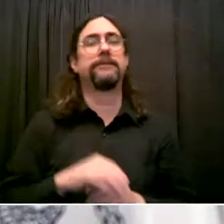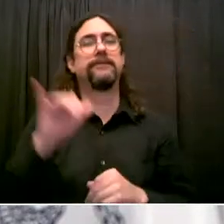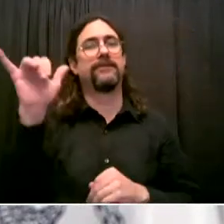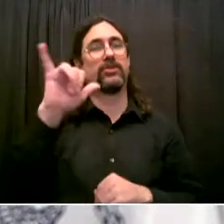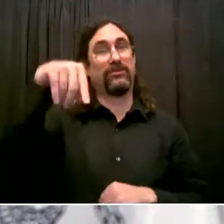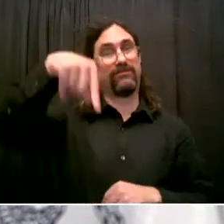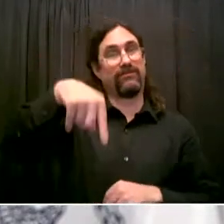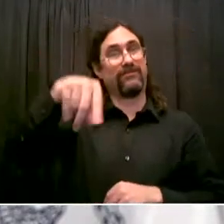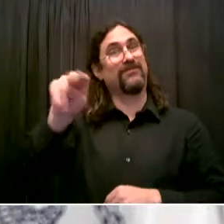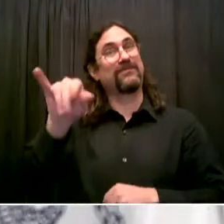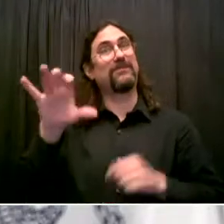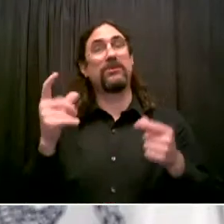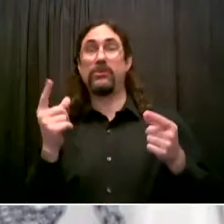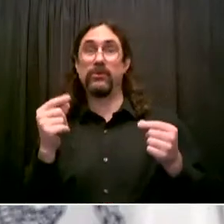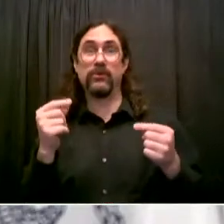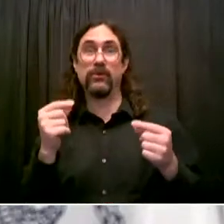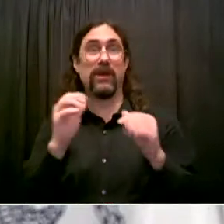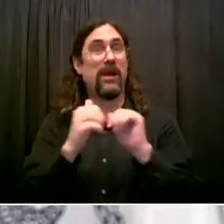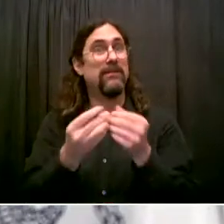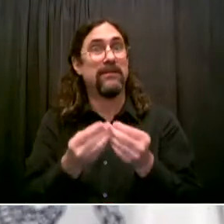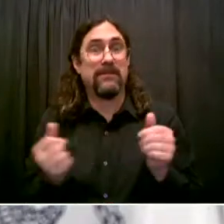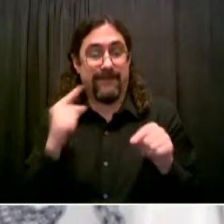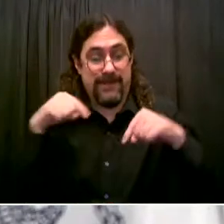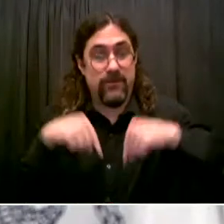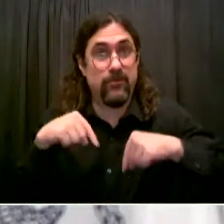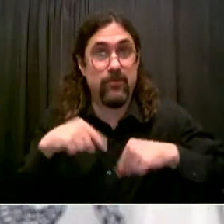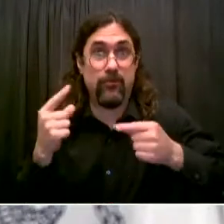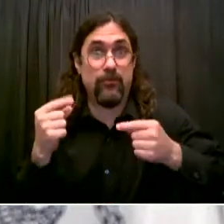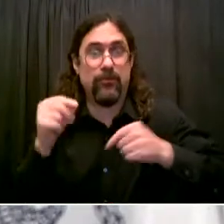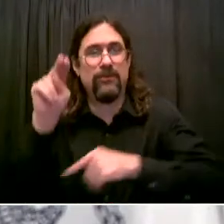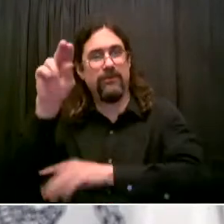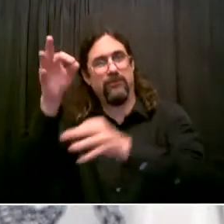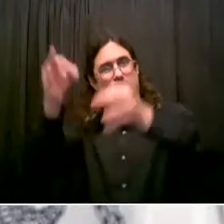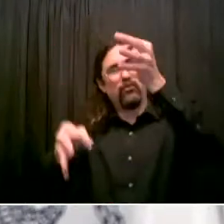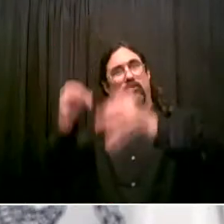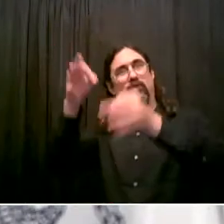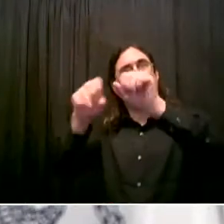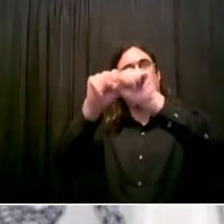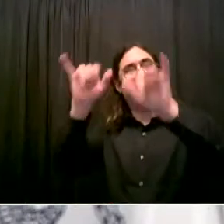NEED TO DO. WELL WE ARE HOPING AND PRAYING FOR THAT, THE SOLUTIONTS HAT WE HAVE. THE COURT SYSTEM IS